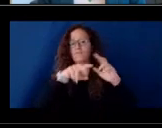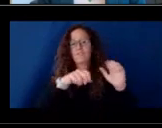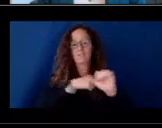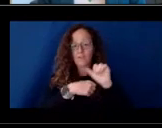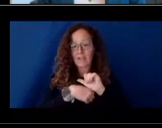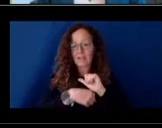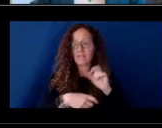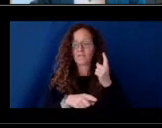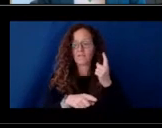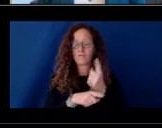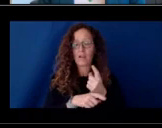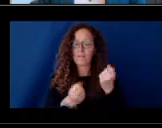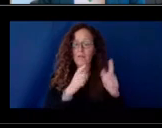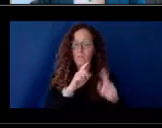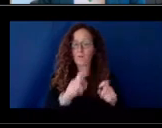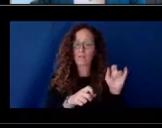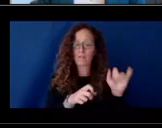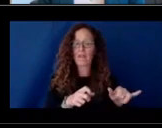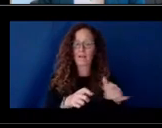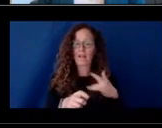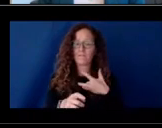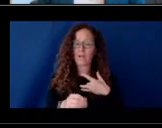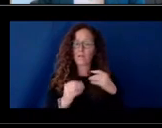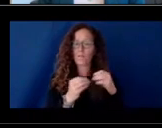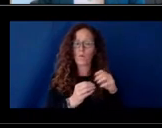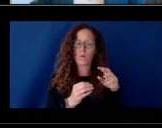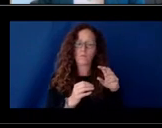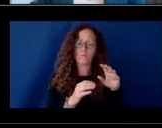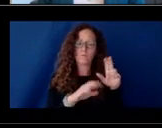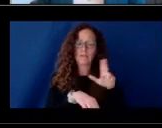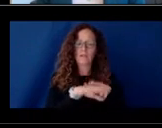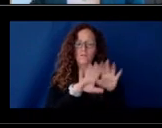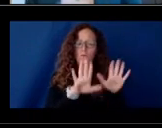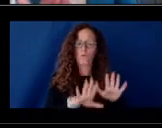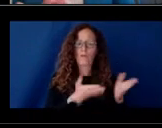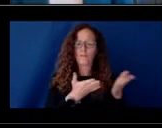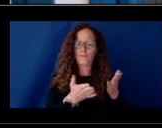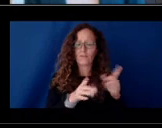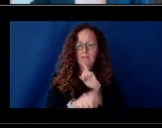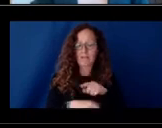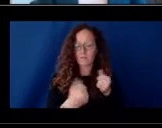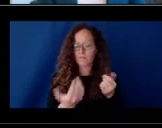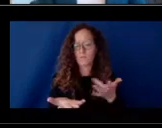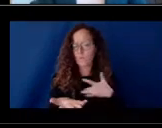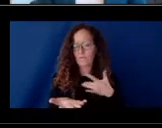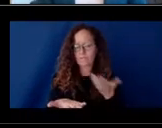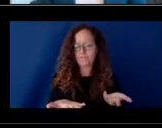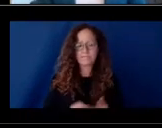Weather Service answer that needs to come, so what would you have to say about that?